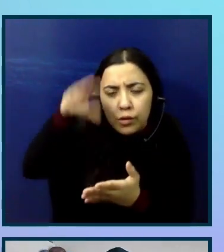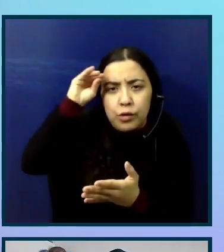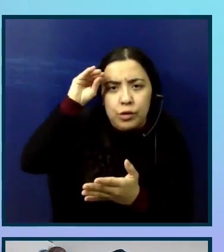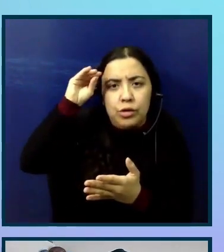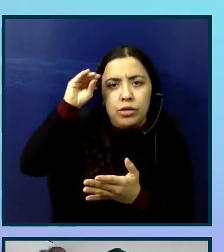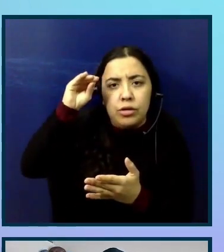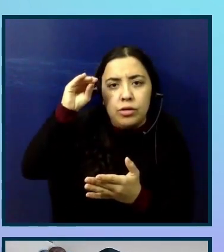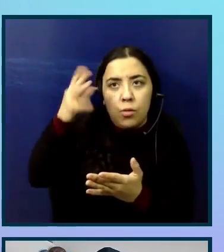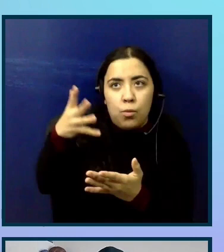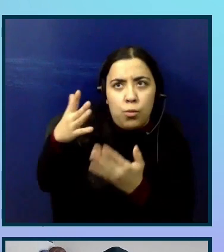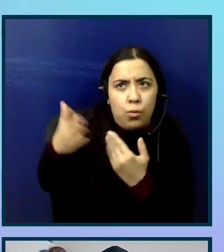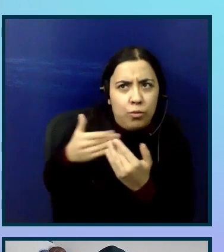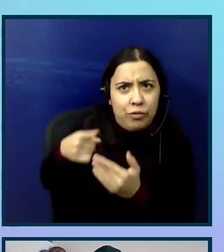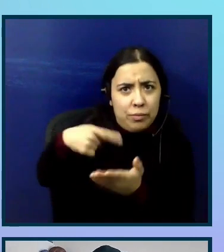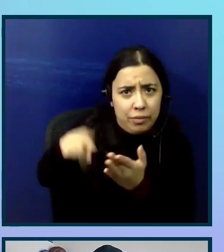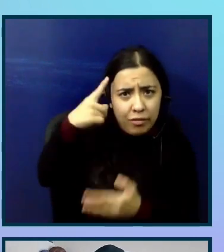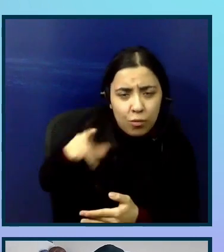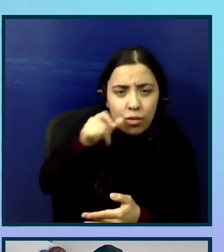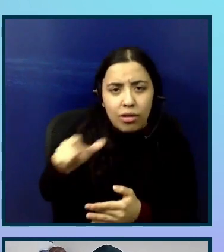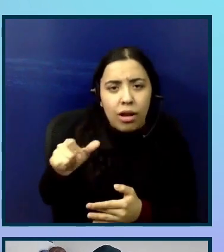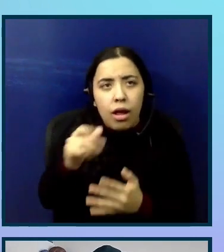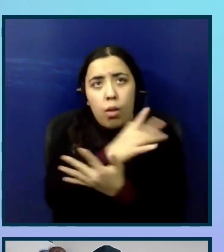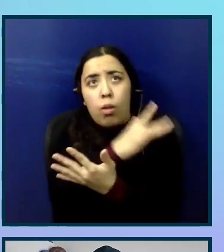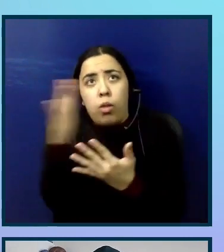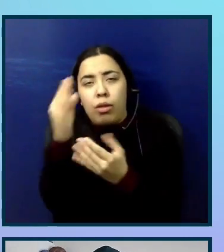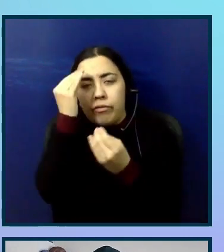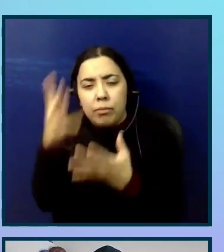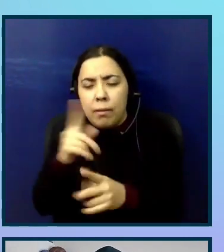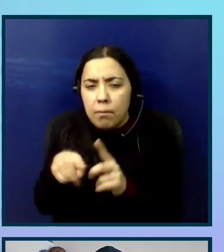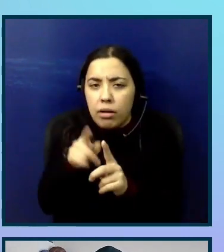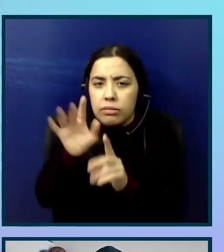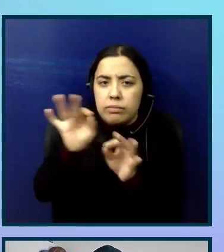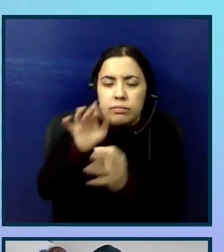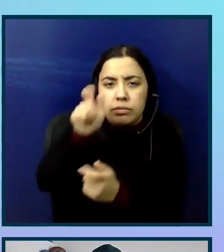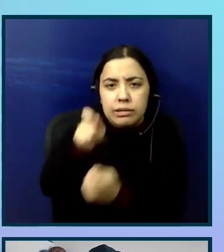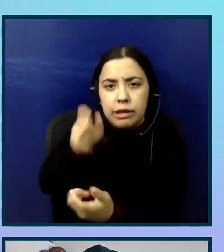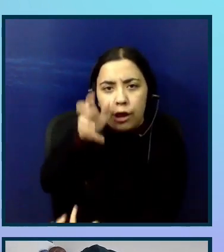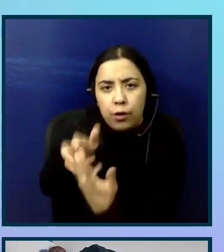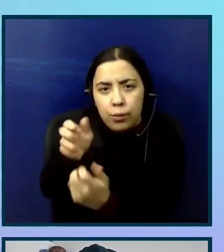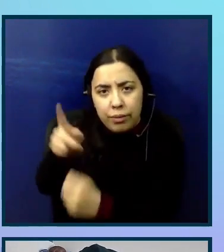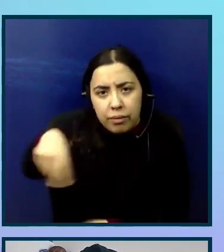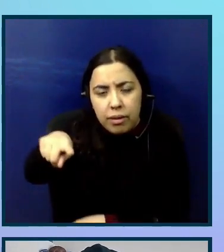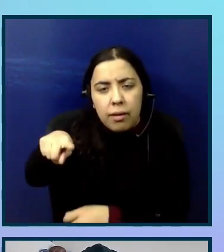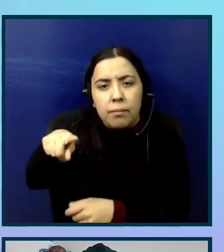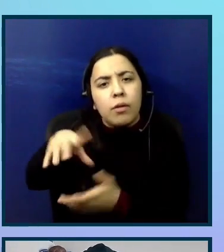have small check-ins whether it's a stand up, things like that to know what they're learning, but let them learn at their pace, right?